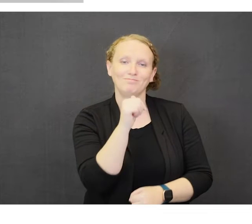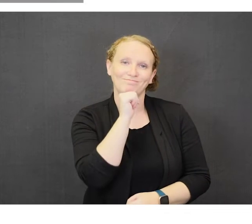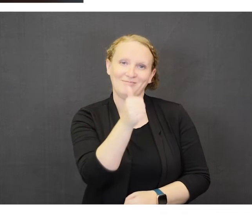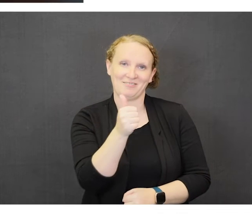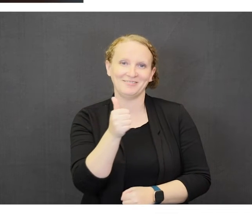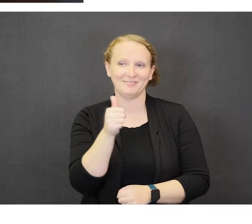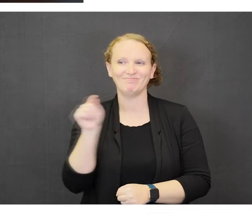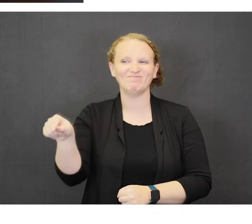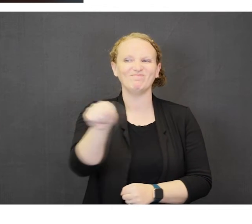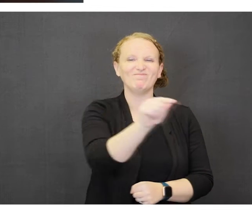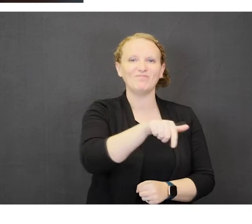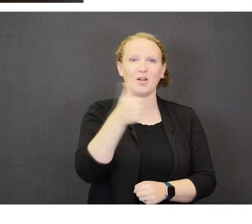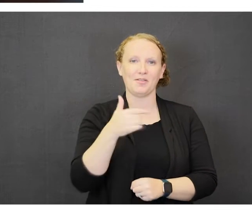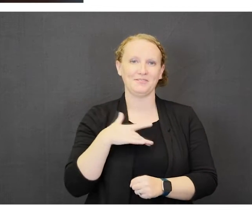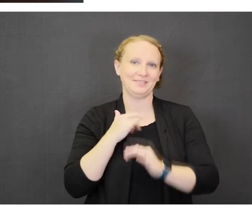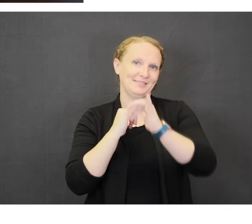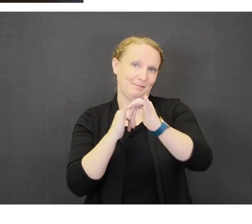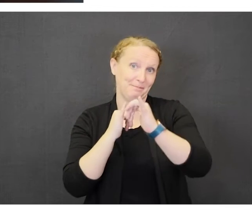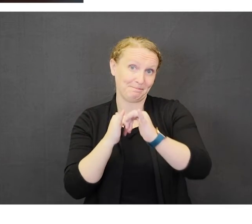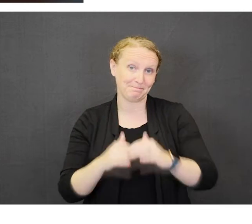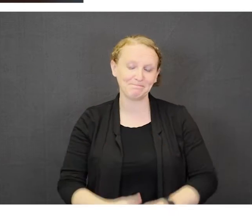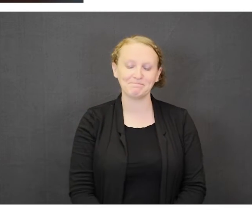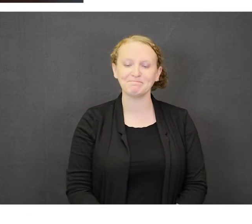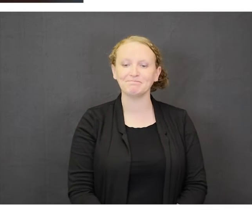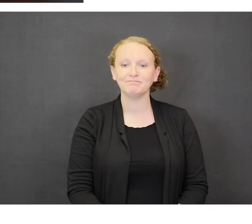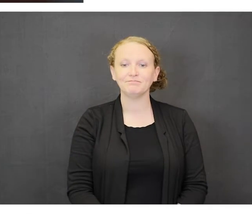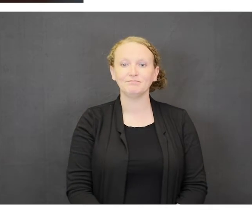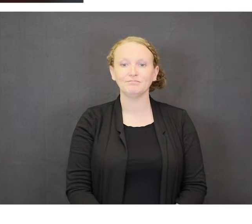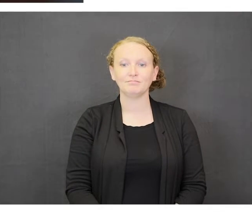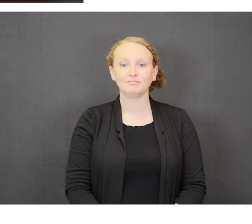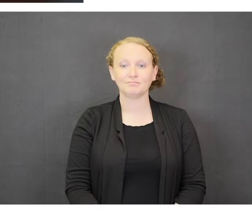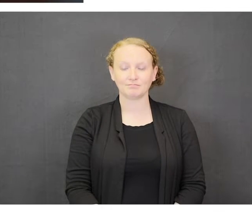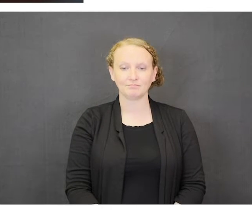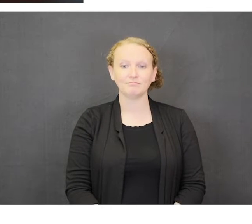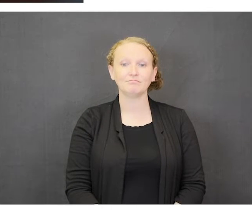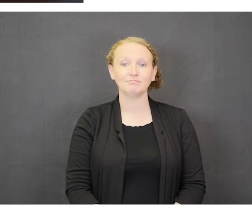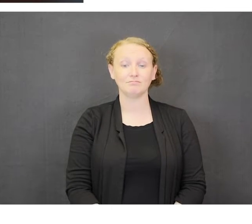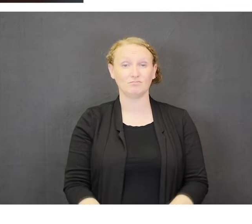Let's just begin by normalizing what we're experiencing in our